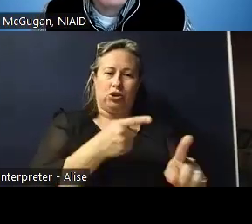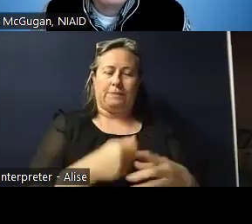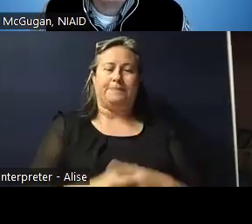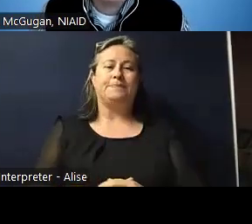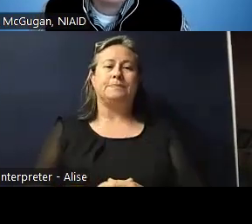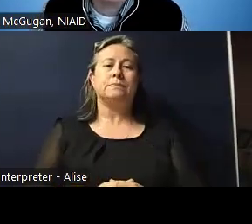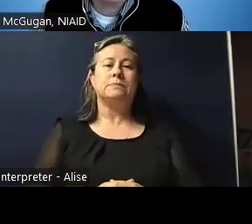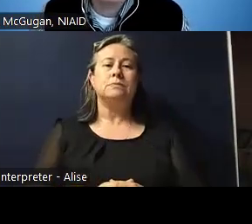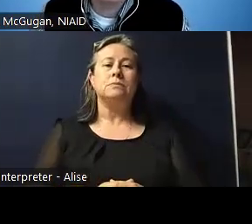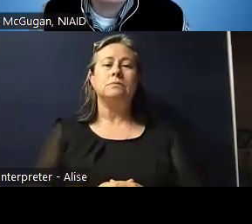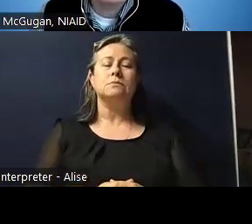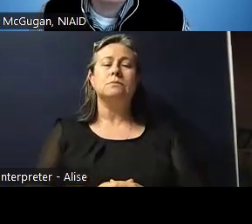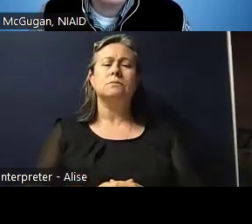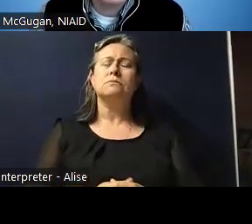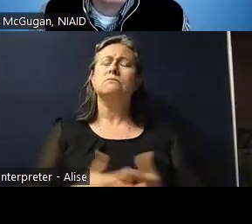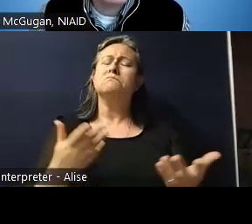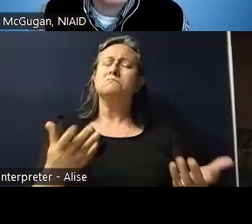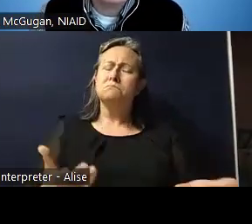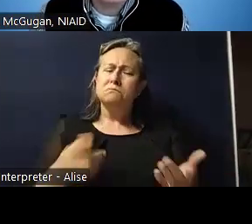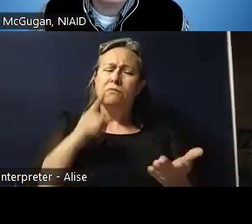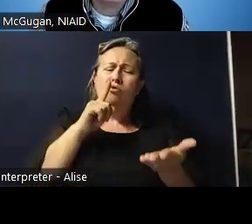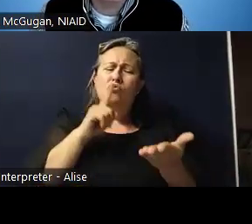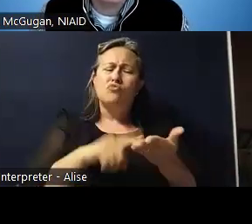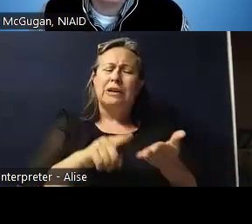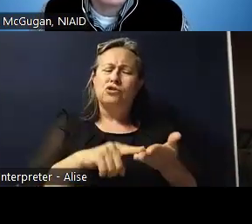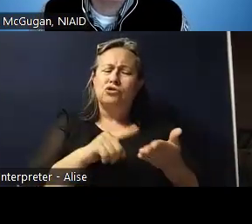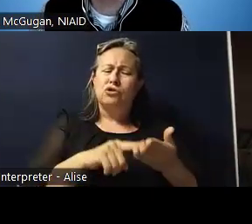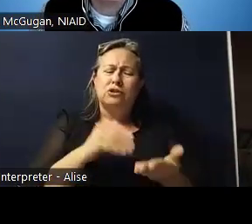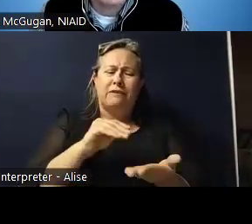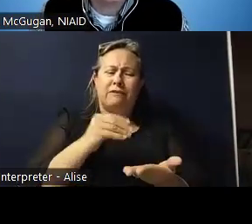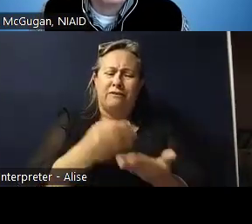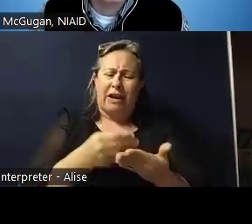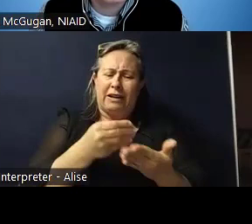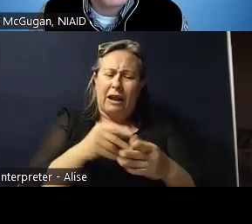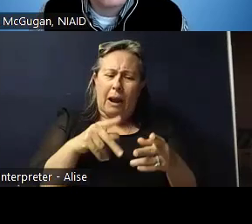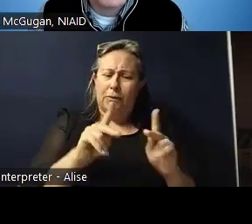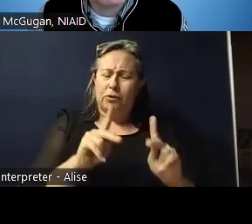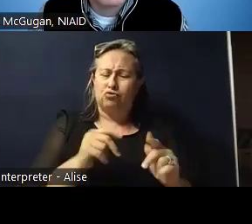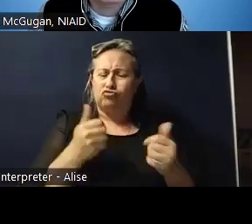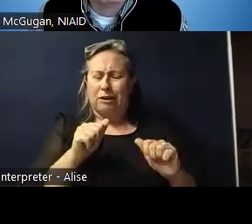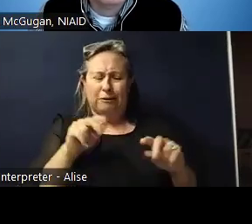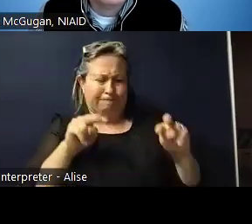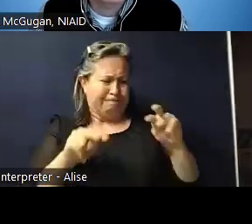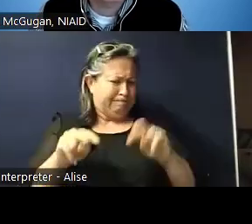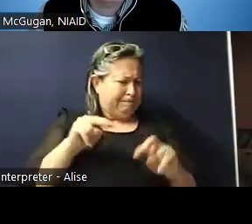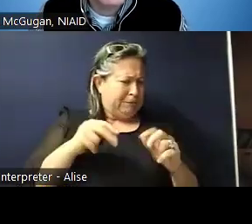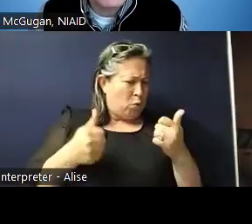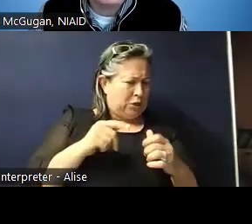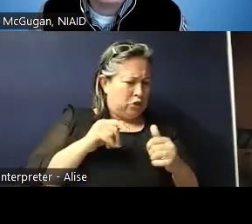All right. So what about these research-funding opportunities when you're trying to decide which program might be best for you?